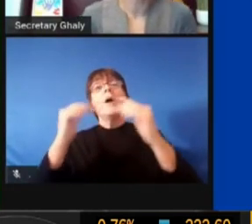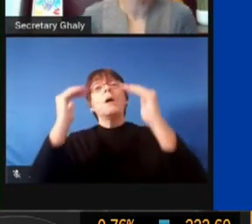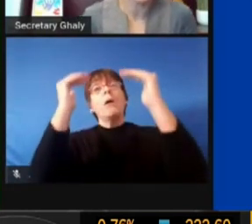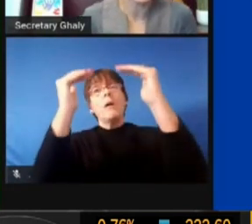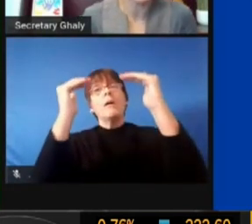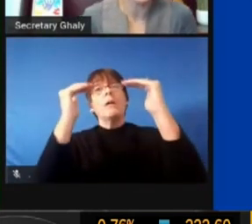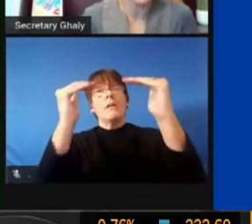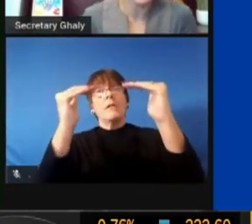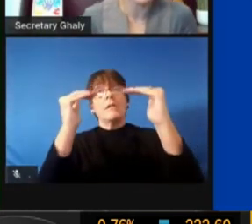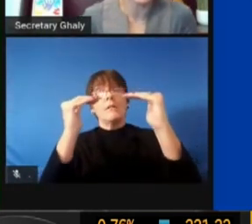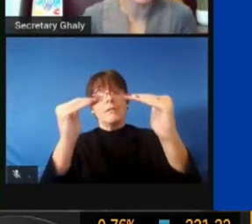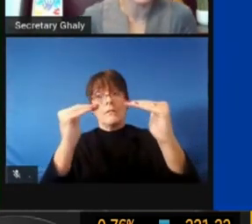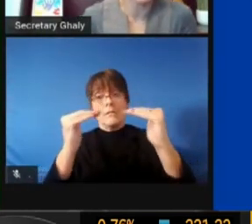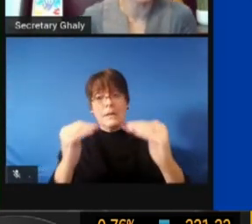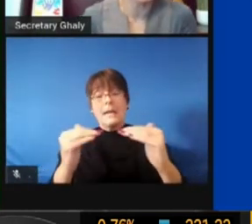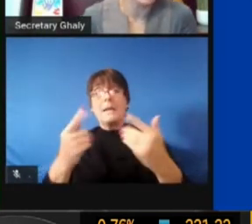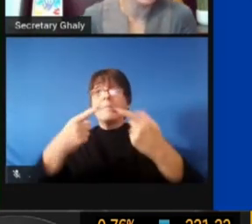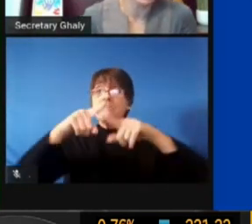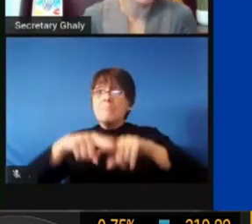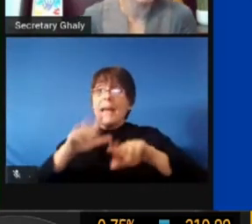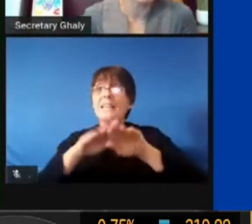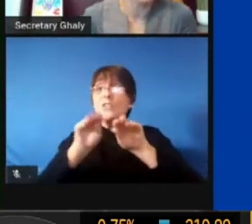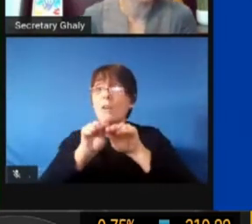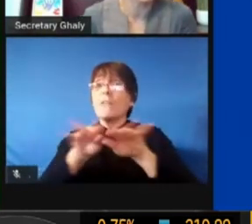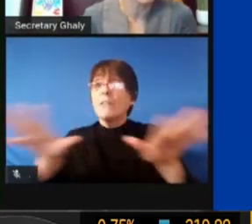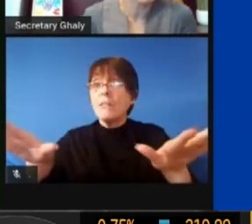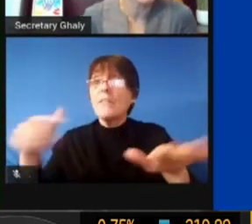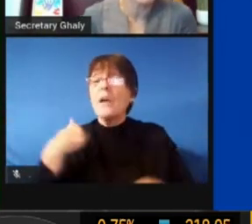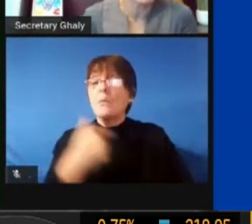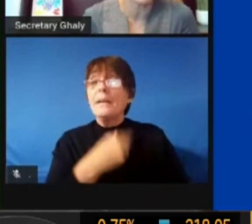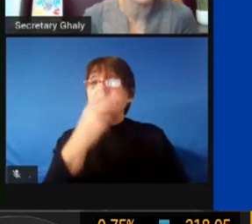THIS THAT WE HAVE UNVEILED WITH THE CRITERIA FOR LISTENING AND